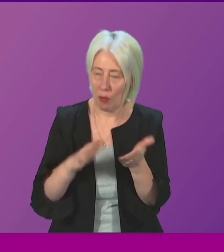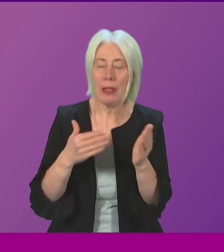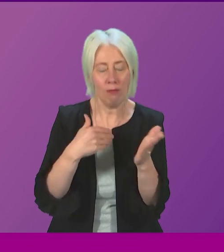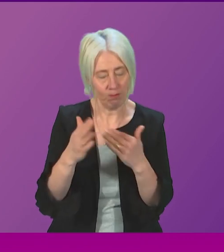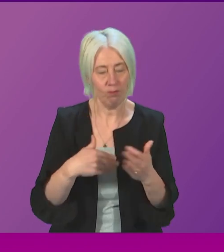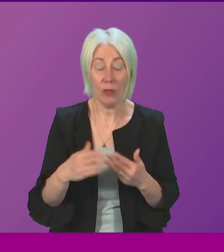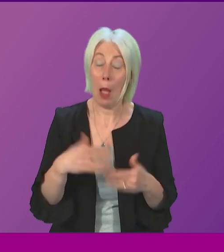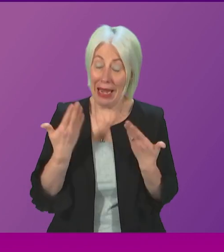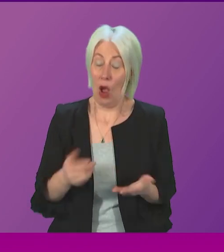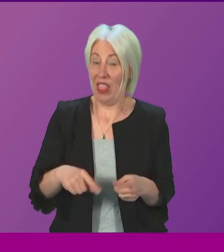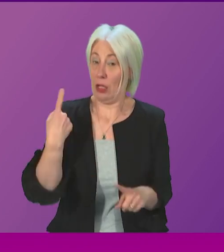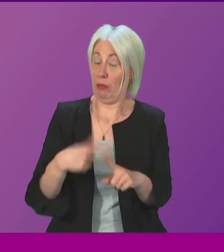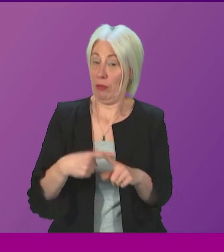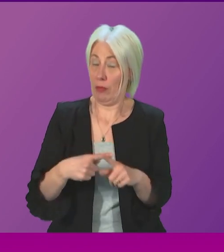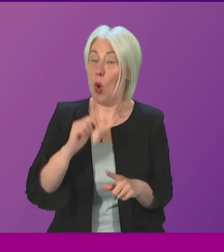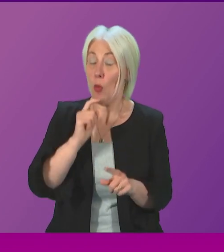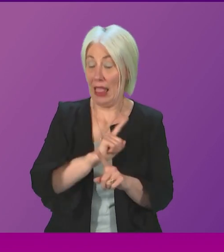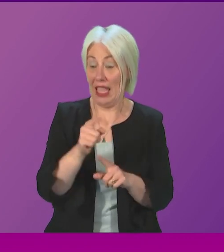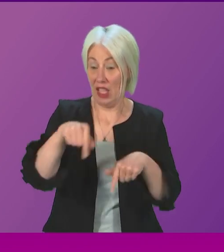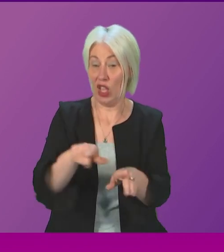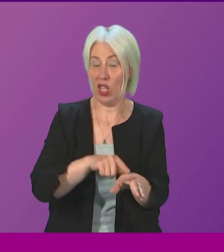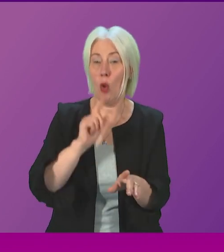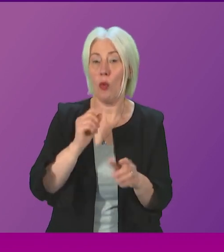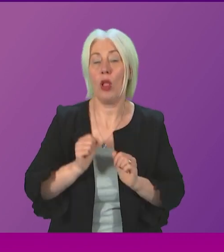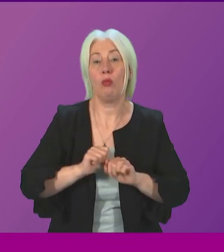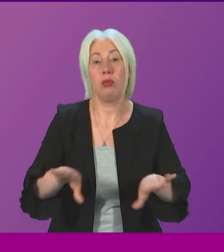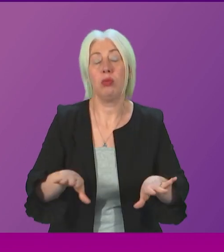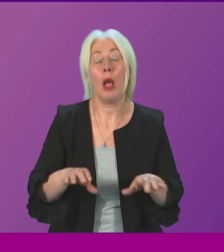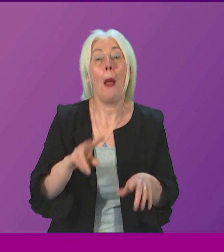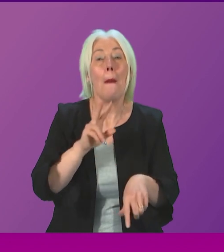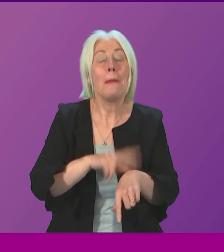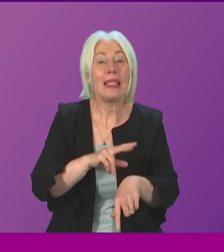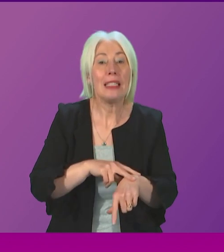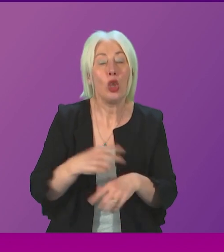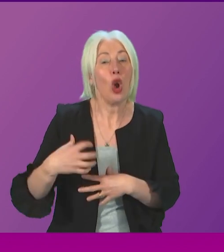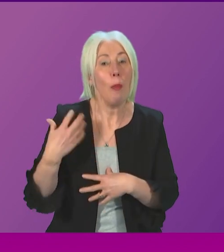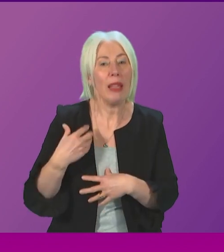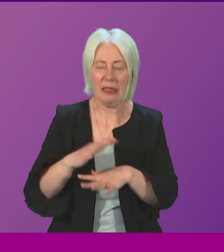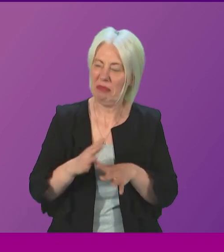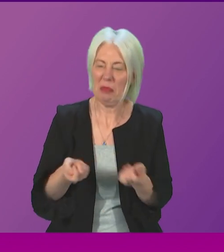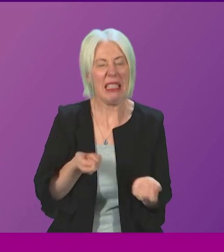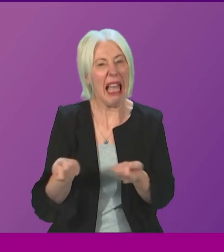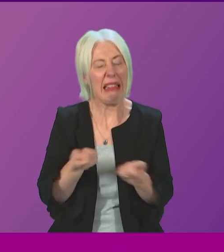issue, the Government will introduce later this year the police complaints and misconduct handling bill to deliver on the recommendations.